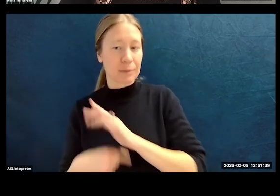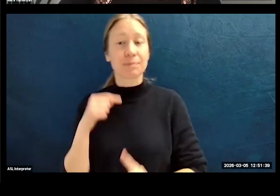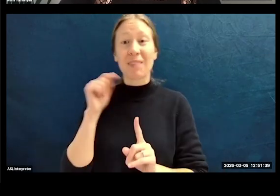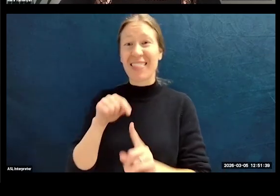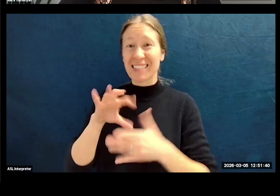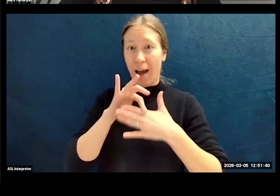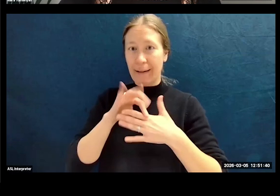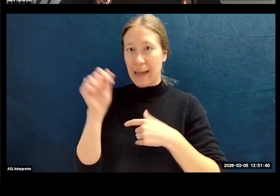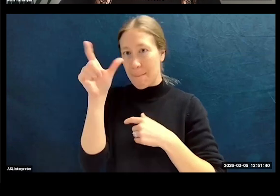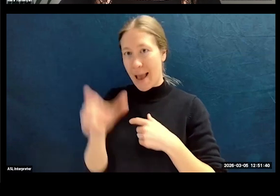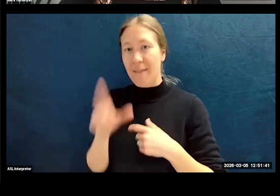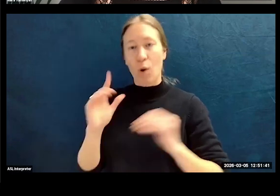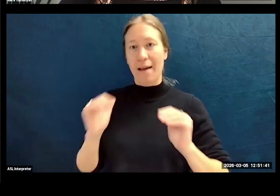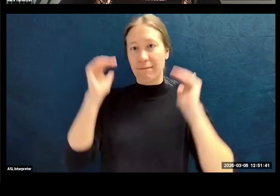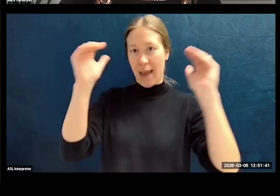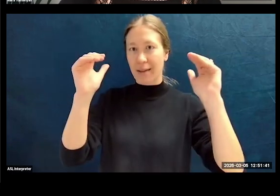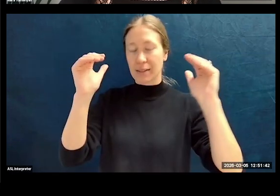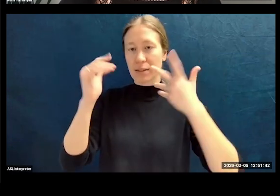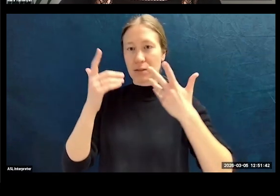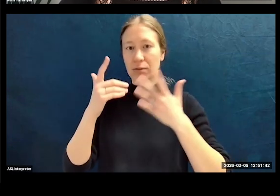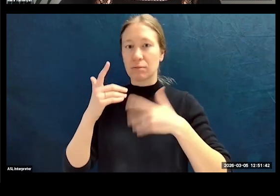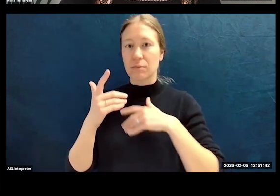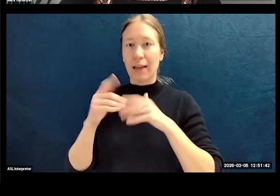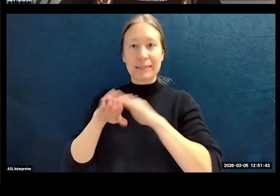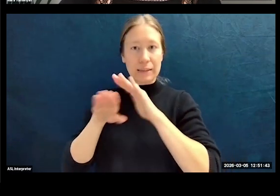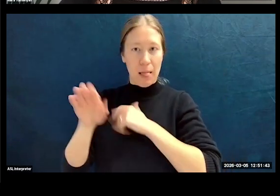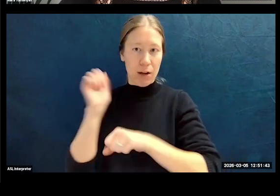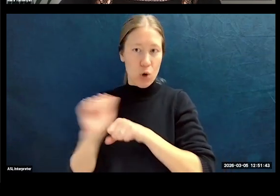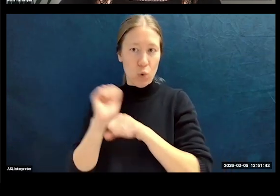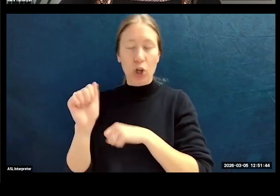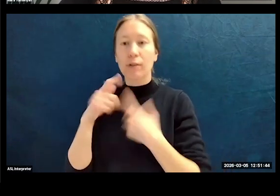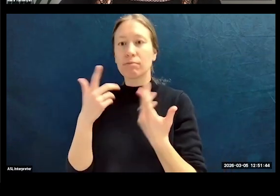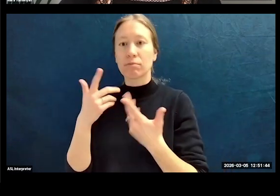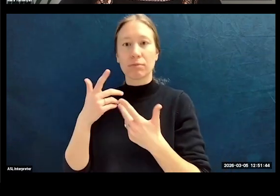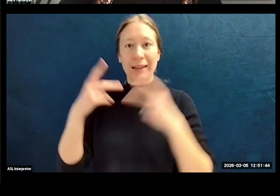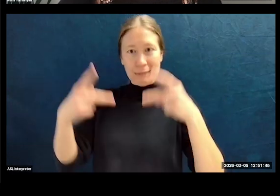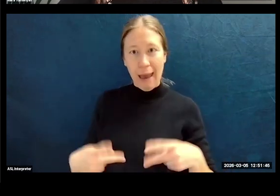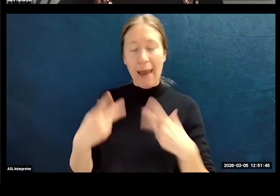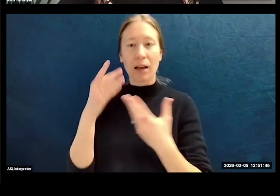like tagging, fixing reading order, or troubleshooting specific issues in the file.